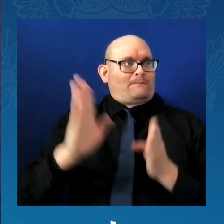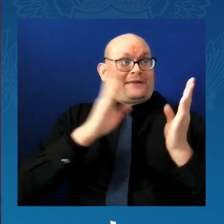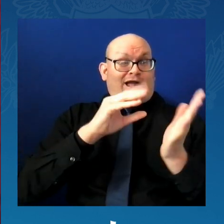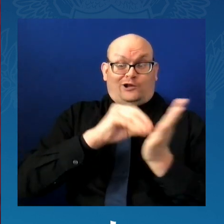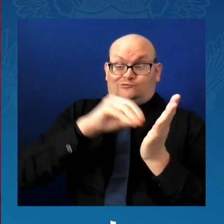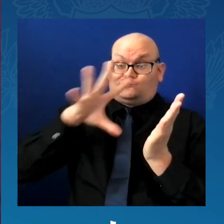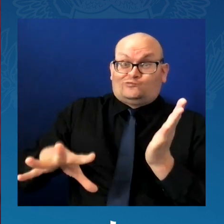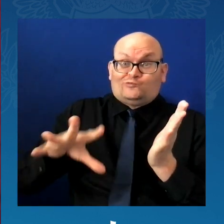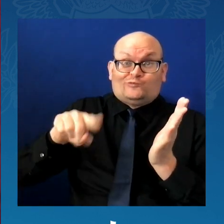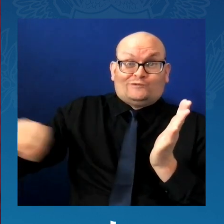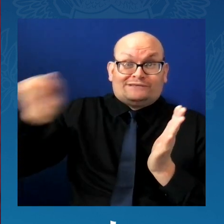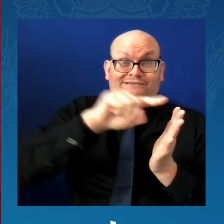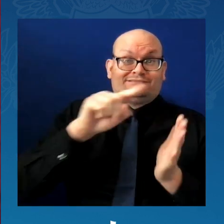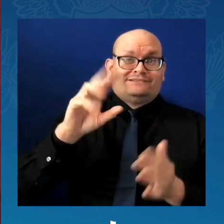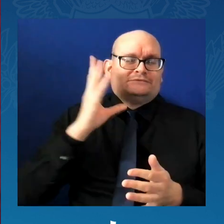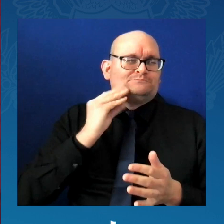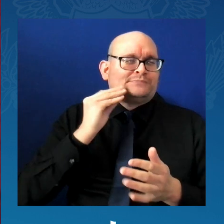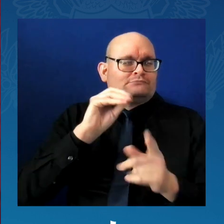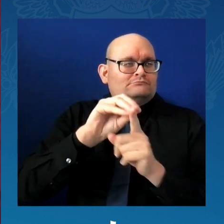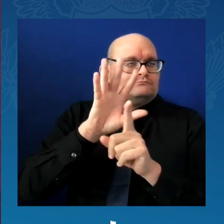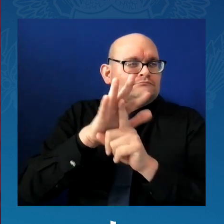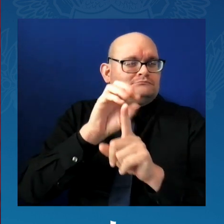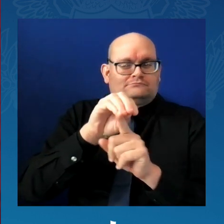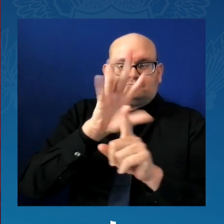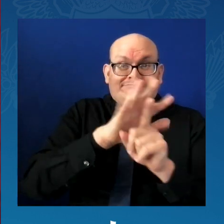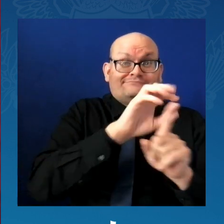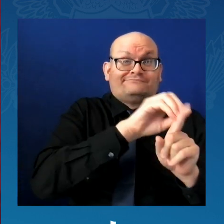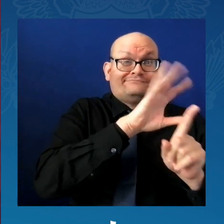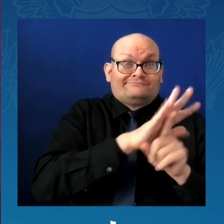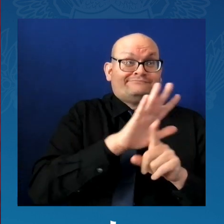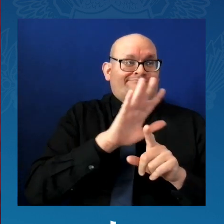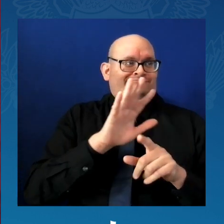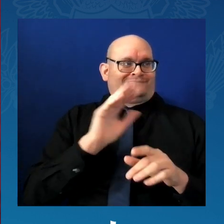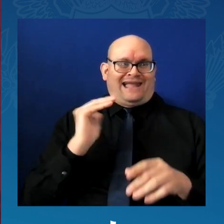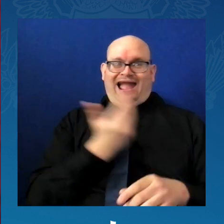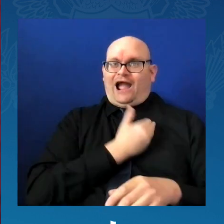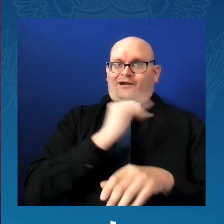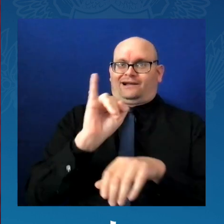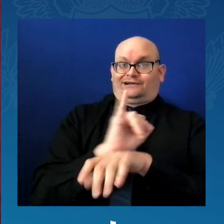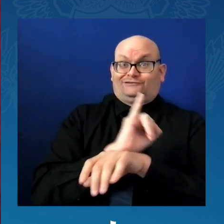like paid internships, apprenticeships and fellowships to ensure that more people have the skills,